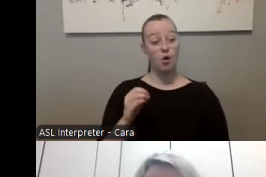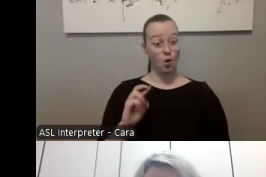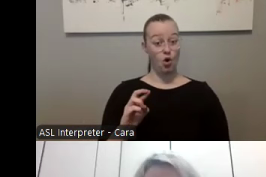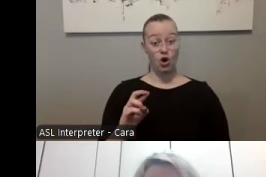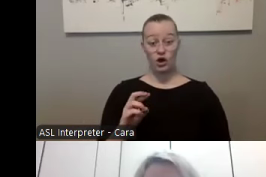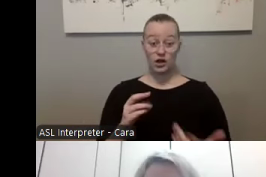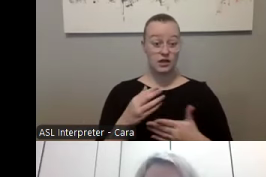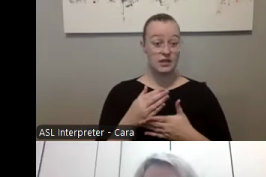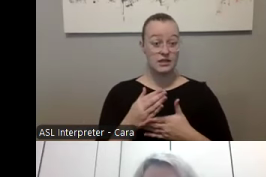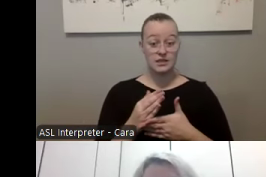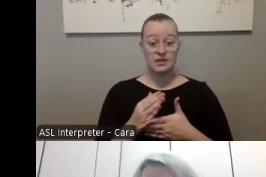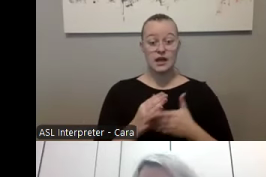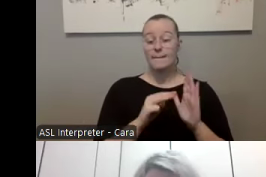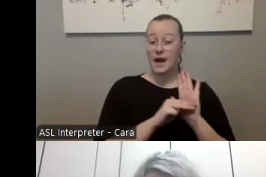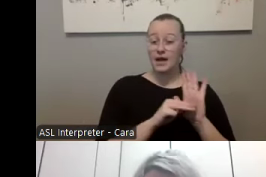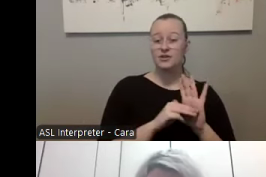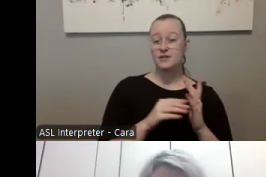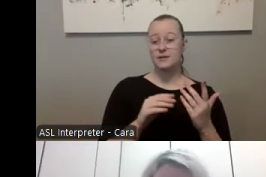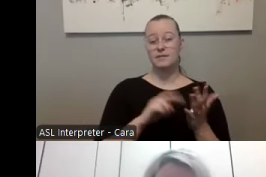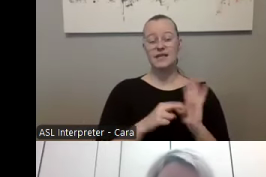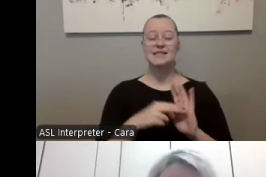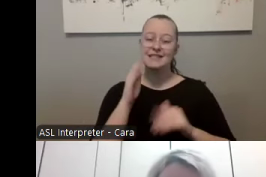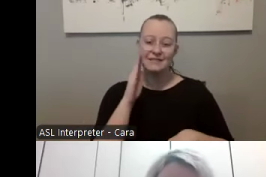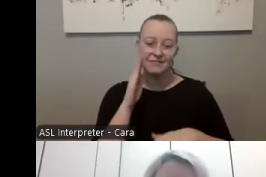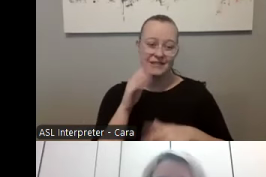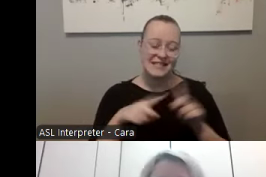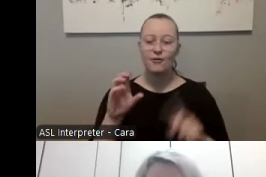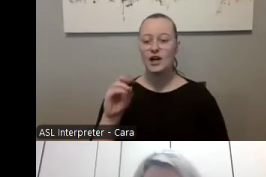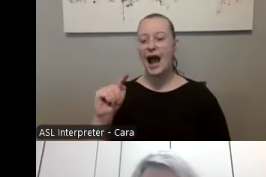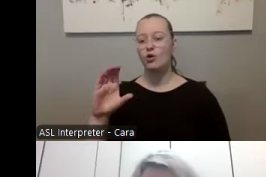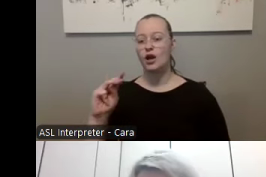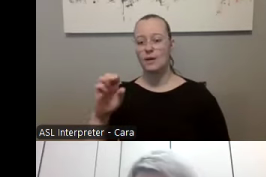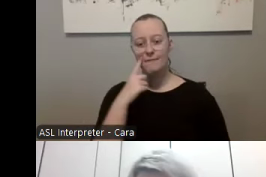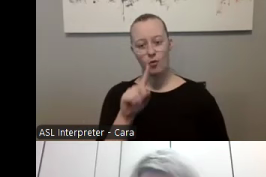worker outcomes or different outcomes for the individual being served compared to more